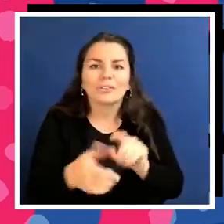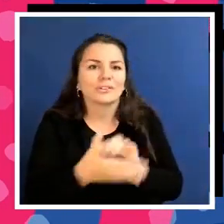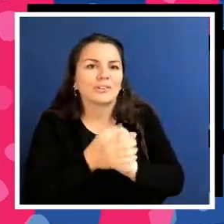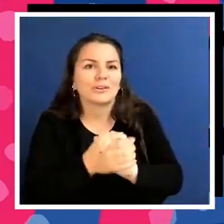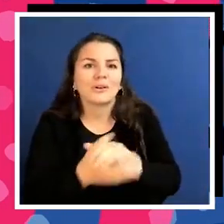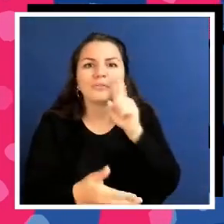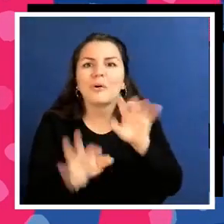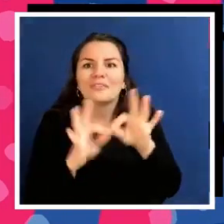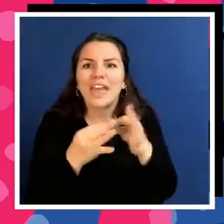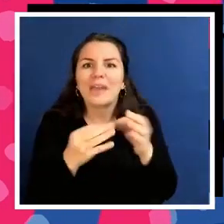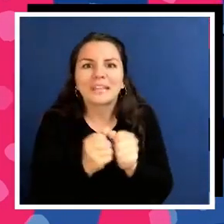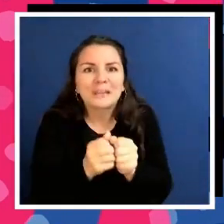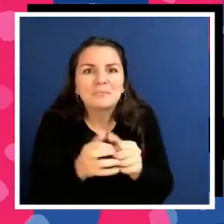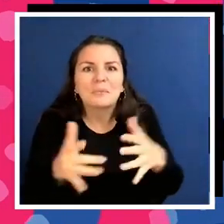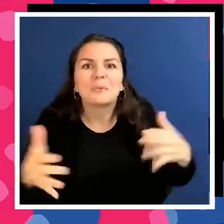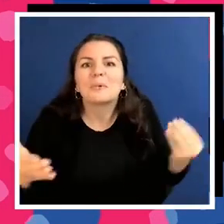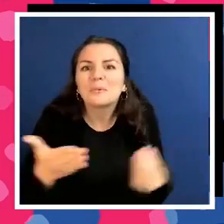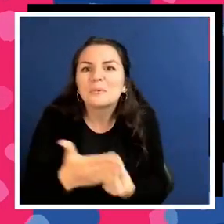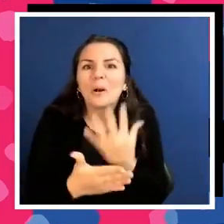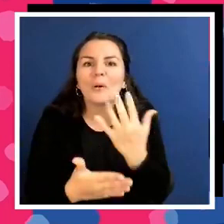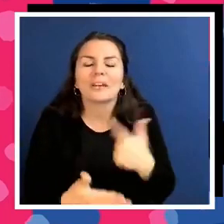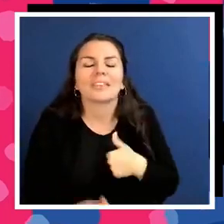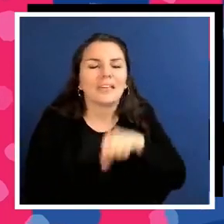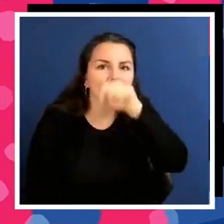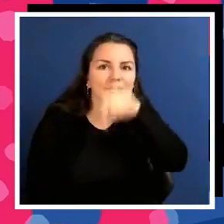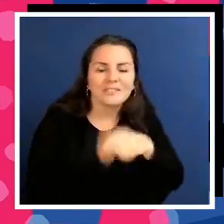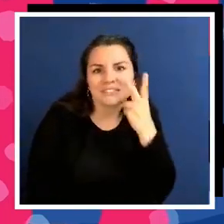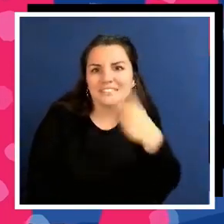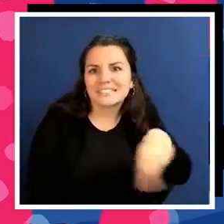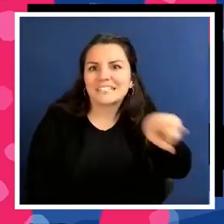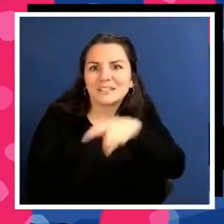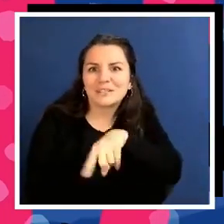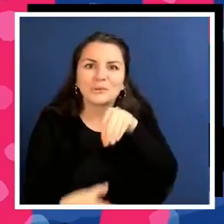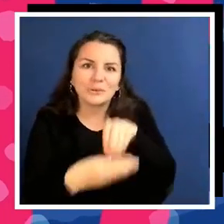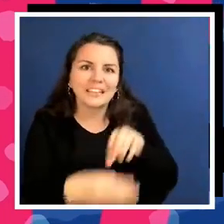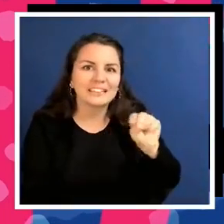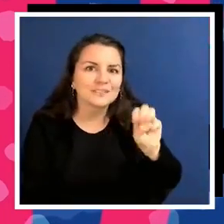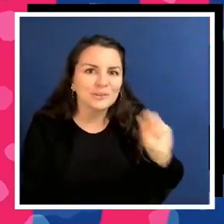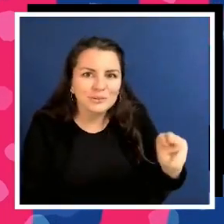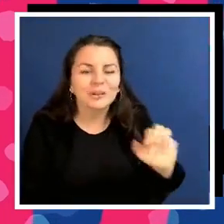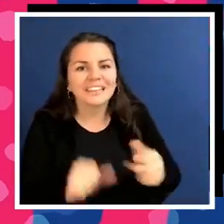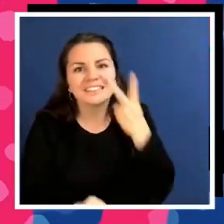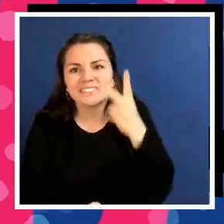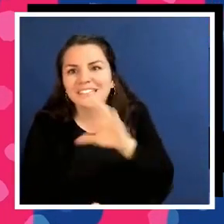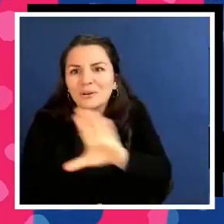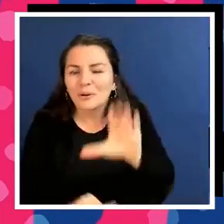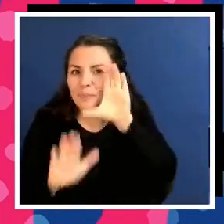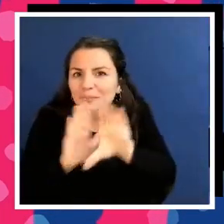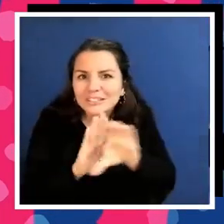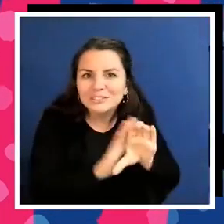YOU MUST BE JUST AS EXCITED AS I AM.